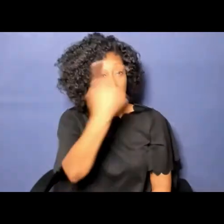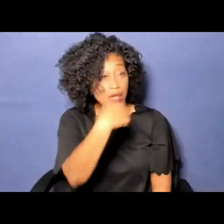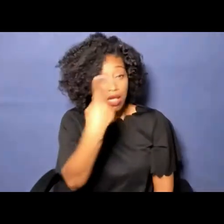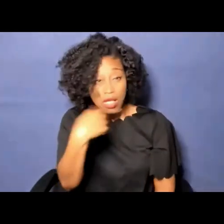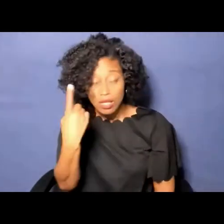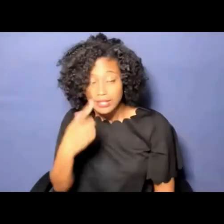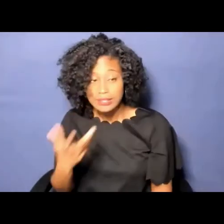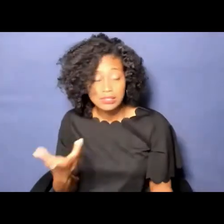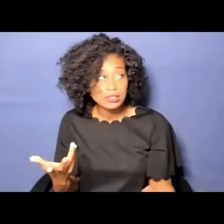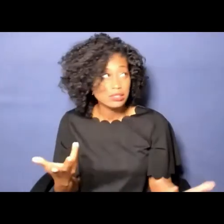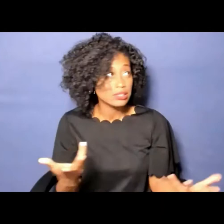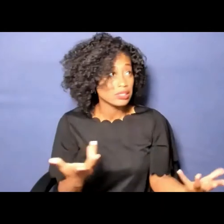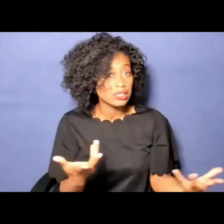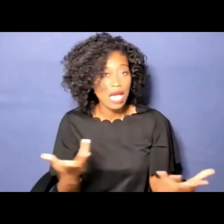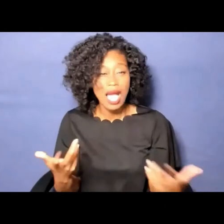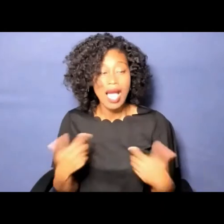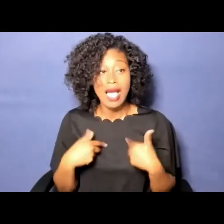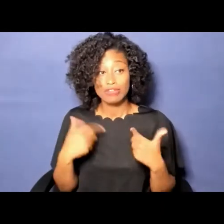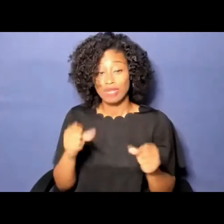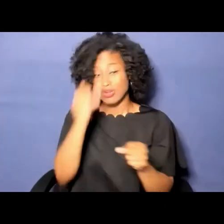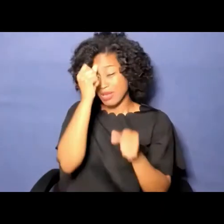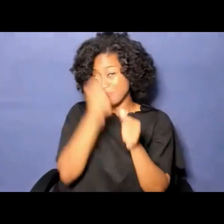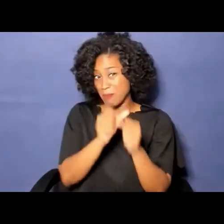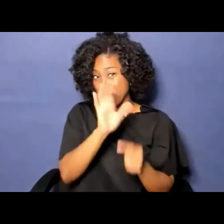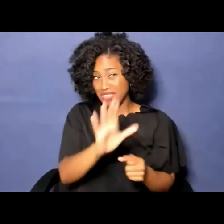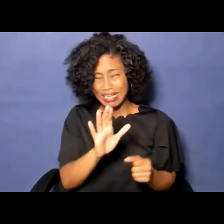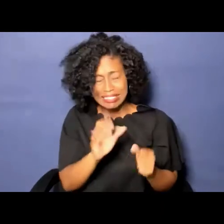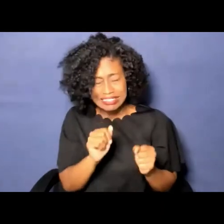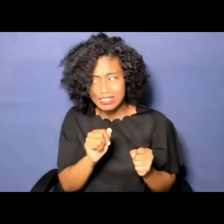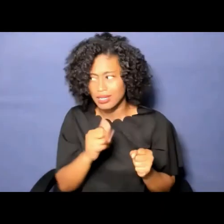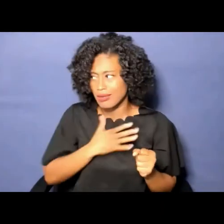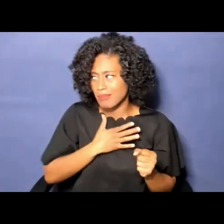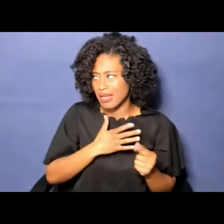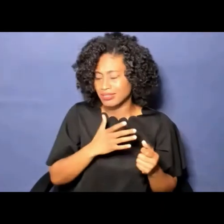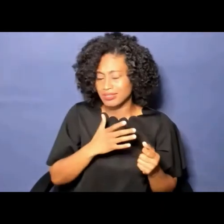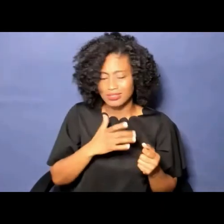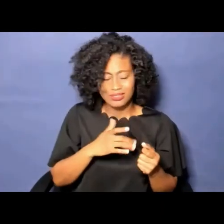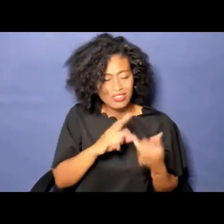I try to remember some of the distinctive features but I saw none in this crowd.